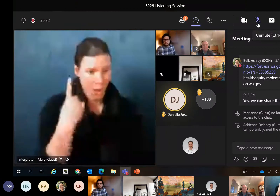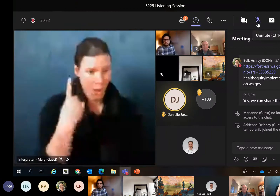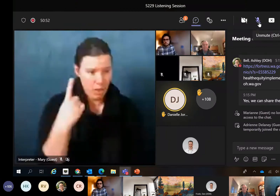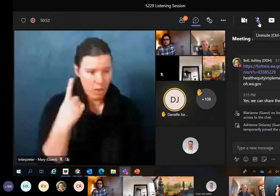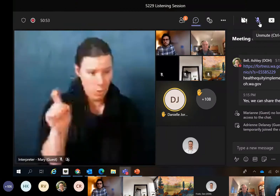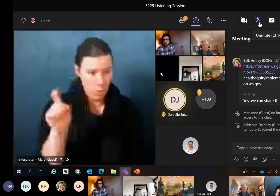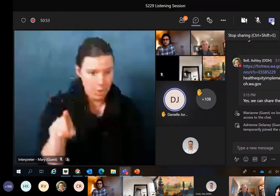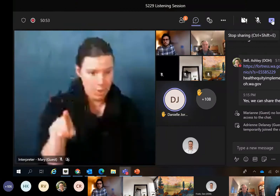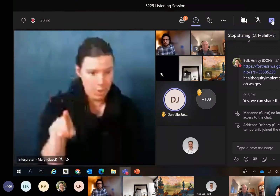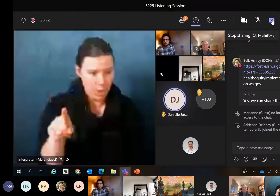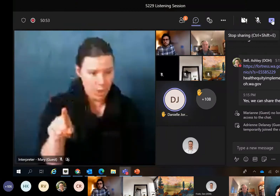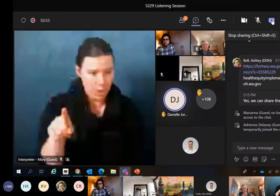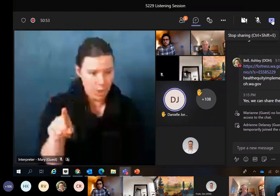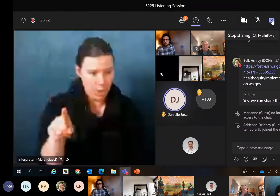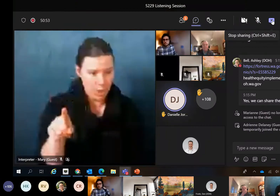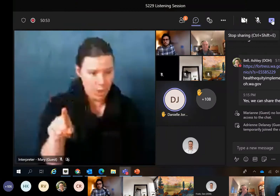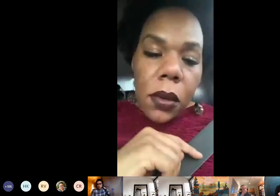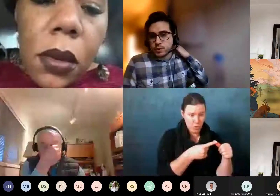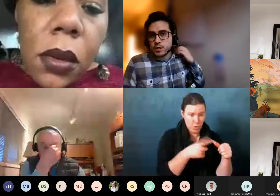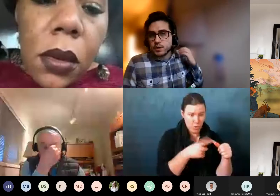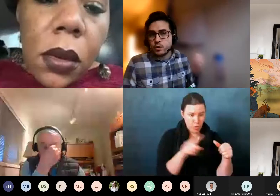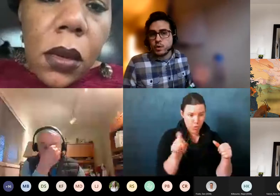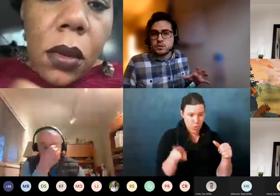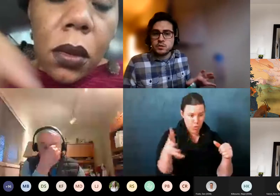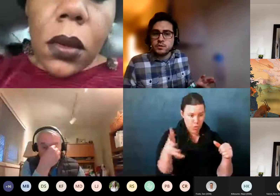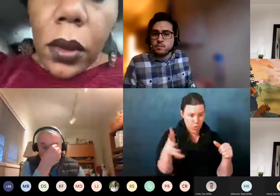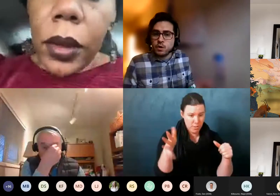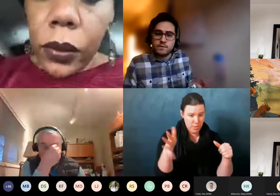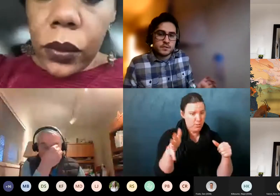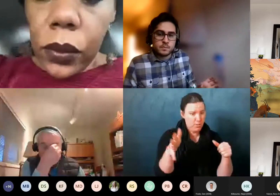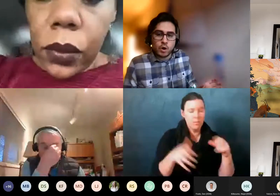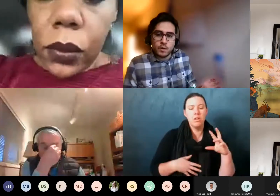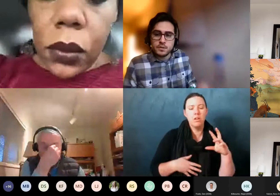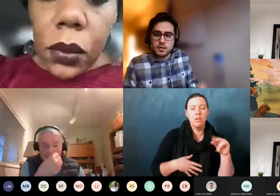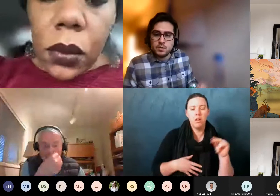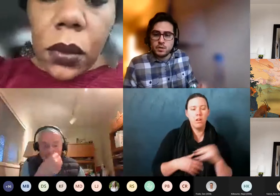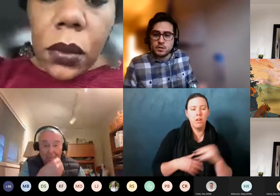The first question? No, sorry. So the questions are there more of as a prompt